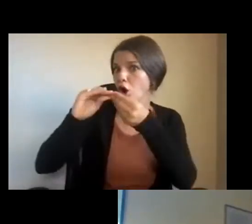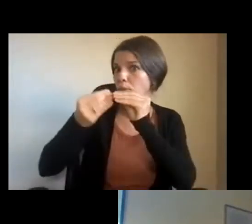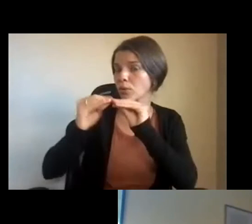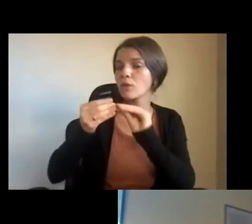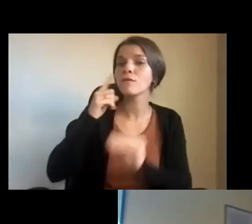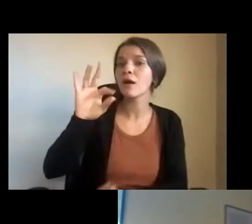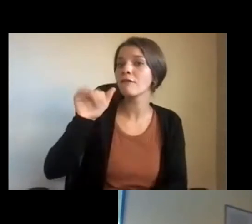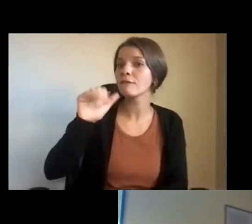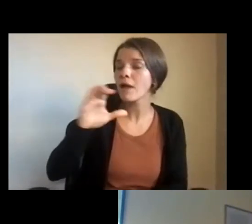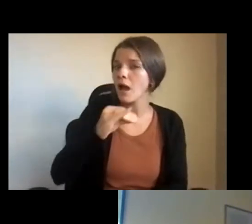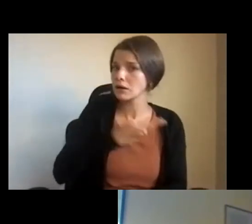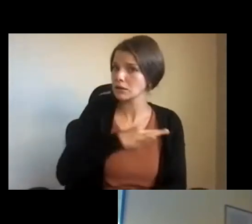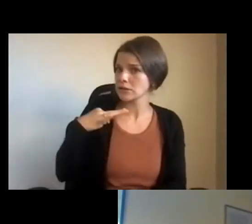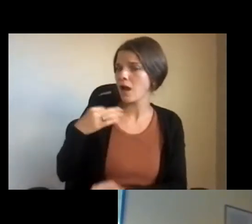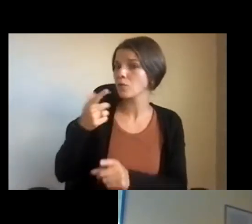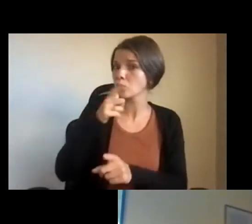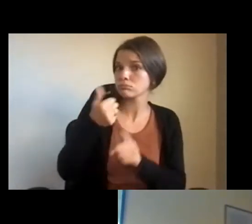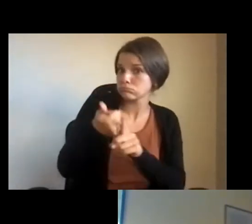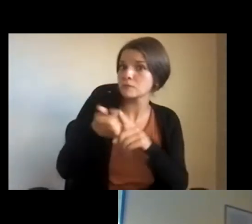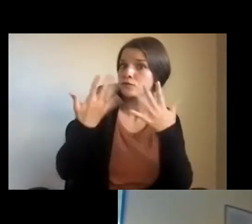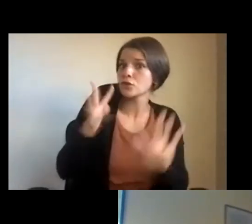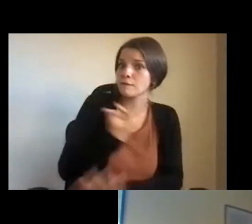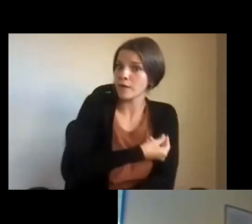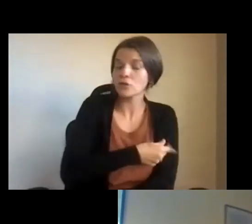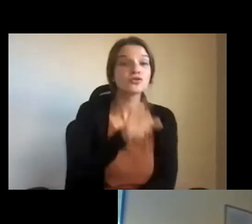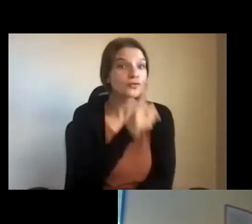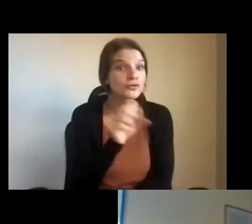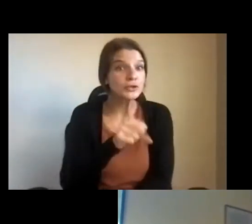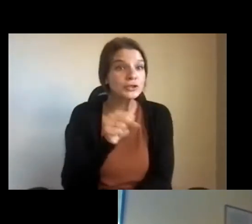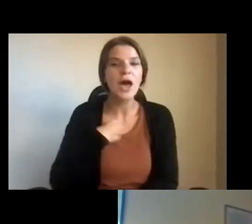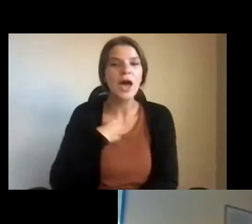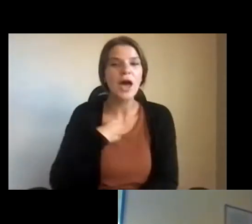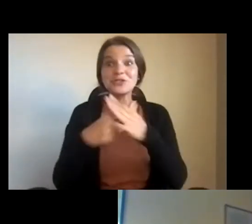vaccinated? What are our numbers look like?". Sure and let me actually start with our students who